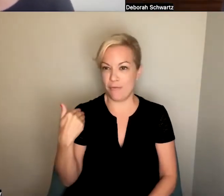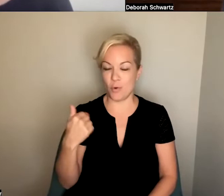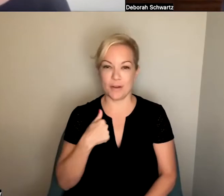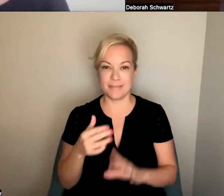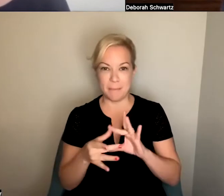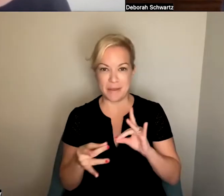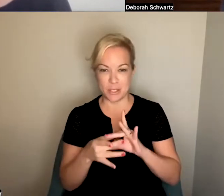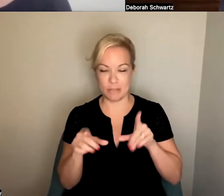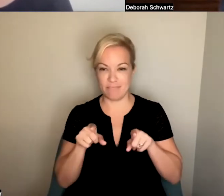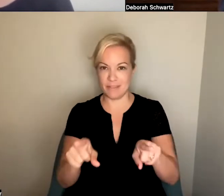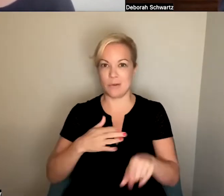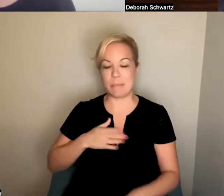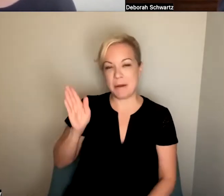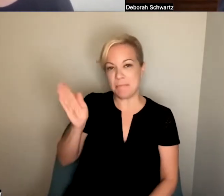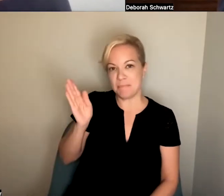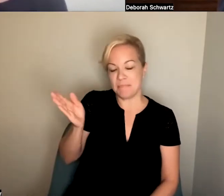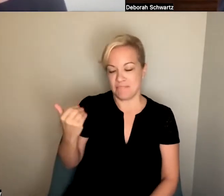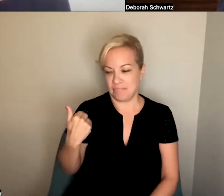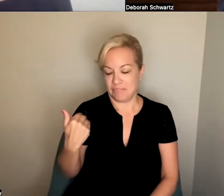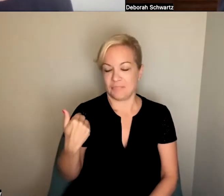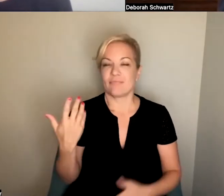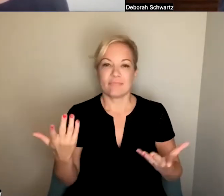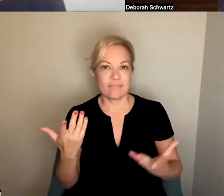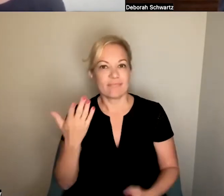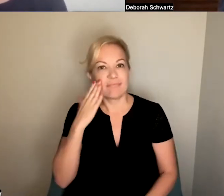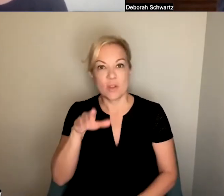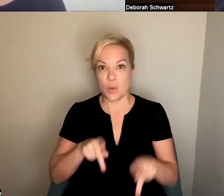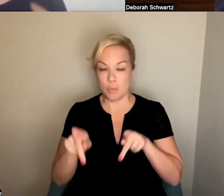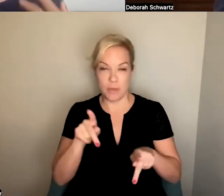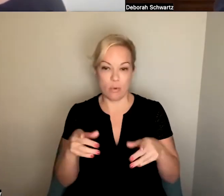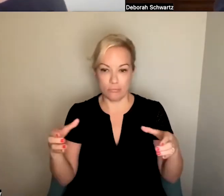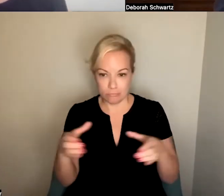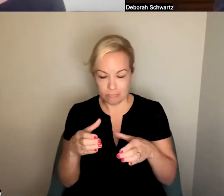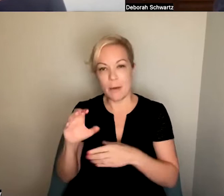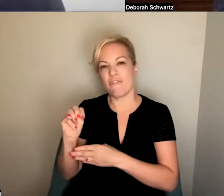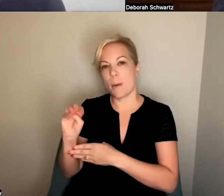my talk about the, the people who formed MoMA's first staff association, union,